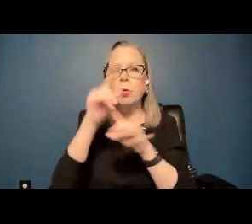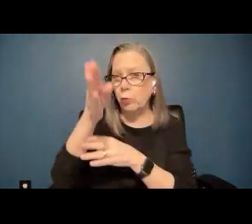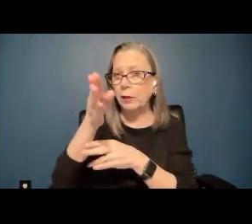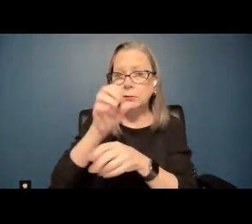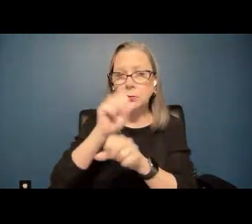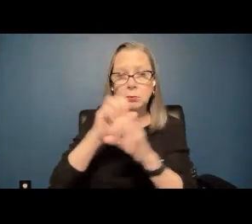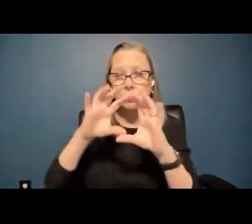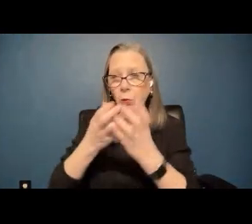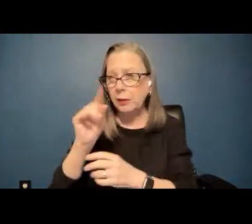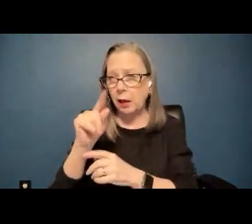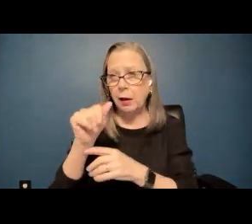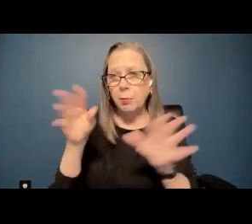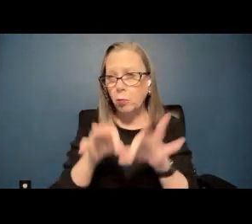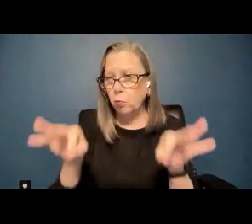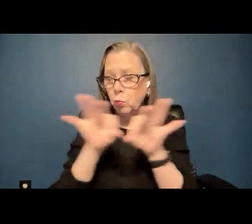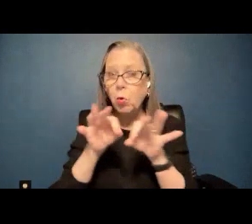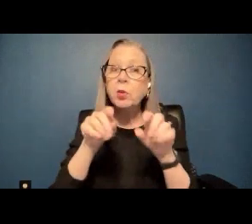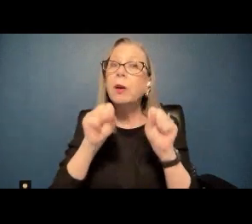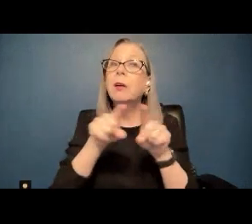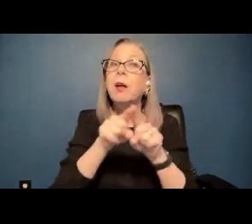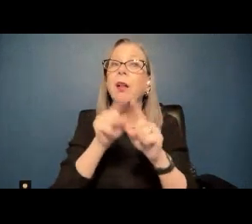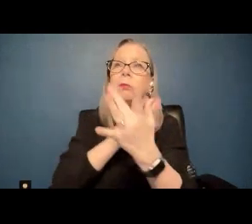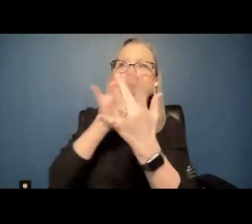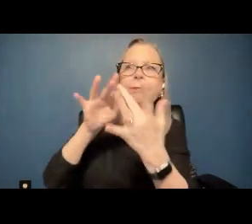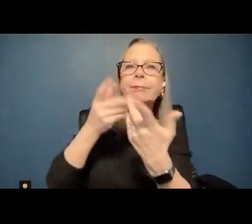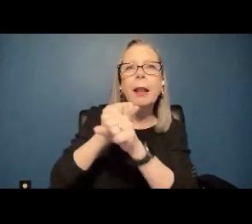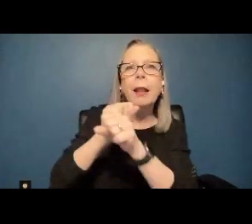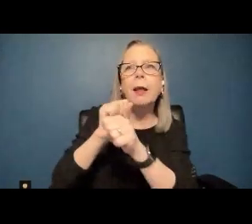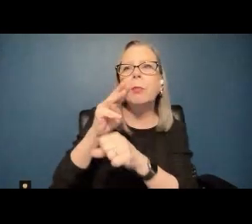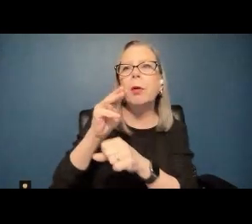You can also engage labor market experts, probably from your Department of Labor,